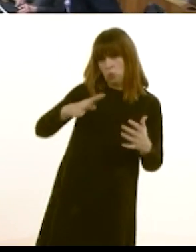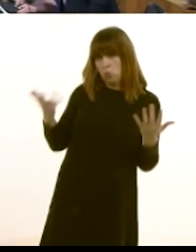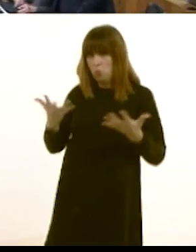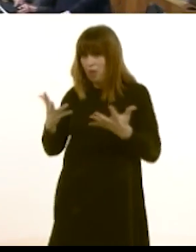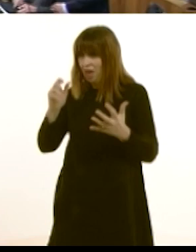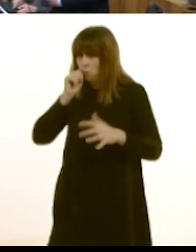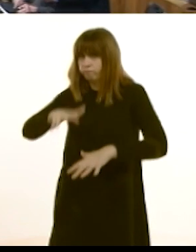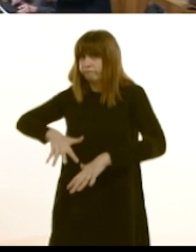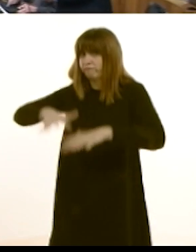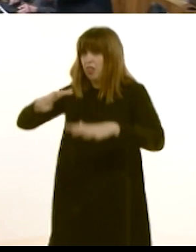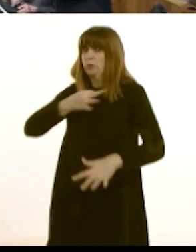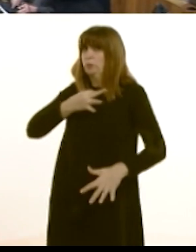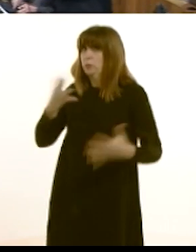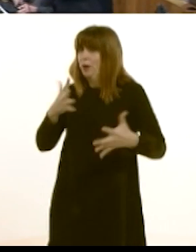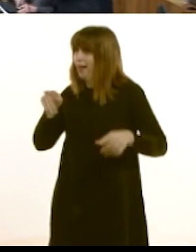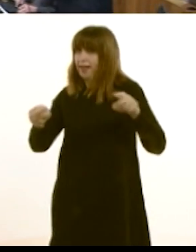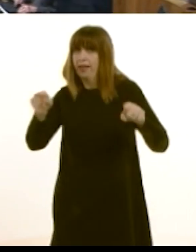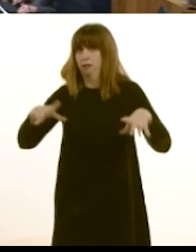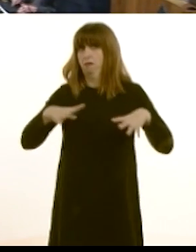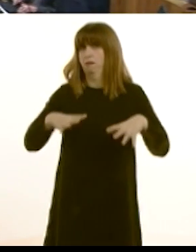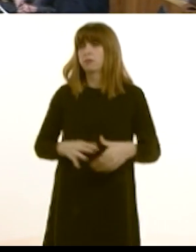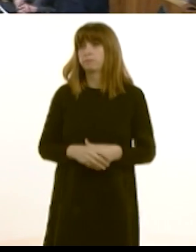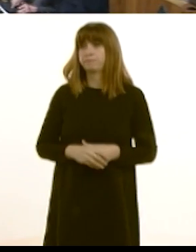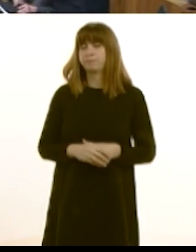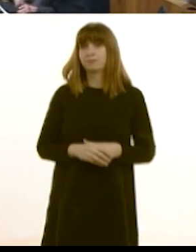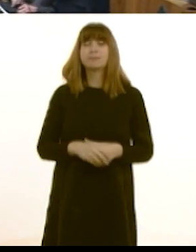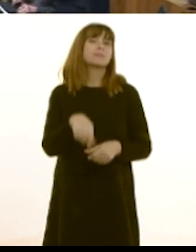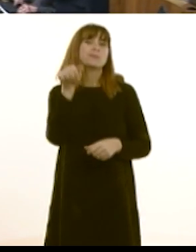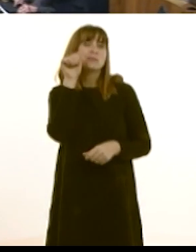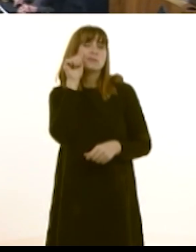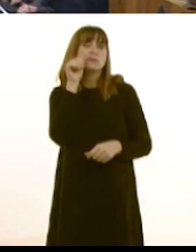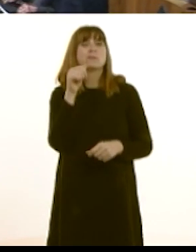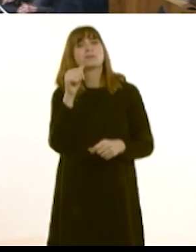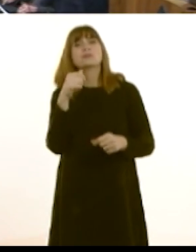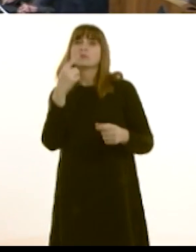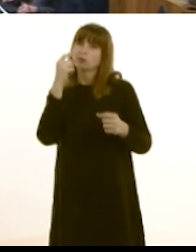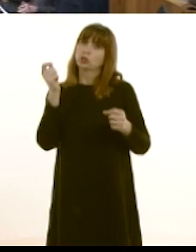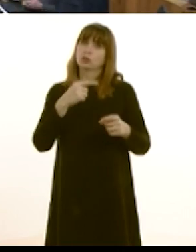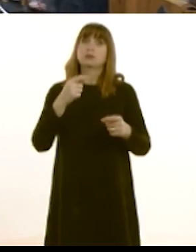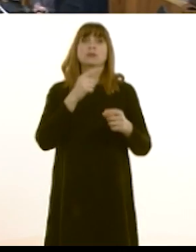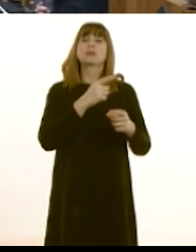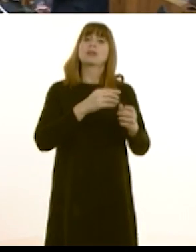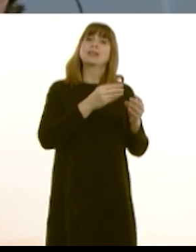Davies: Thank you, First Minister, for that answer, and I appreciate that many of these questions might well be addressed also by the natural resources Minister in his statement,